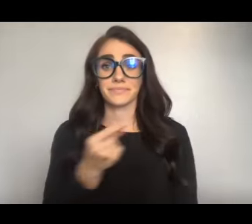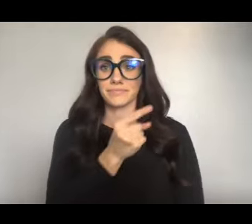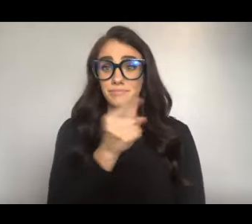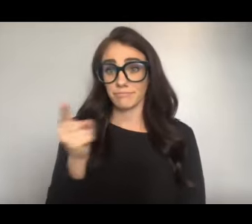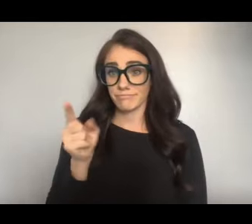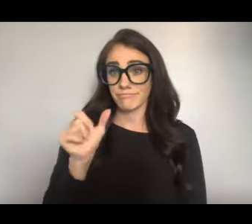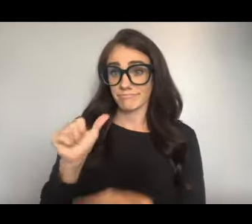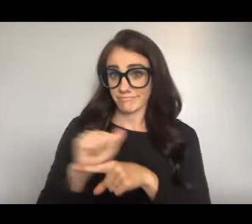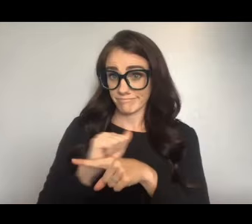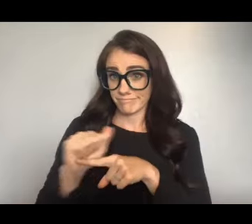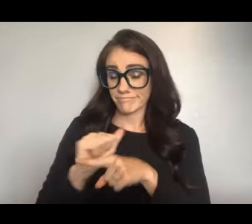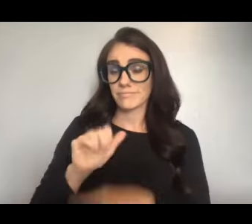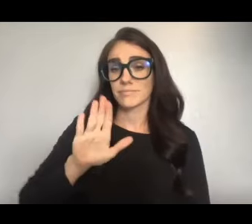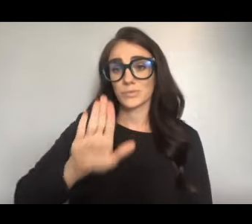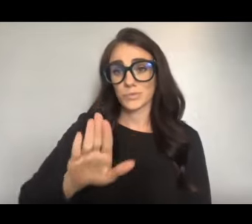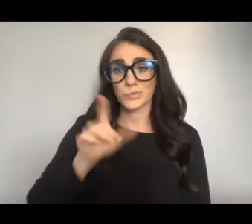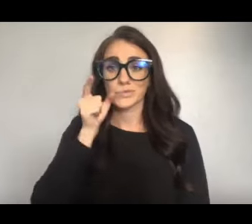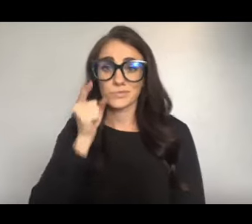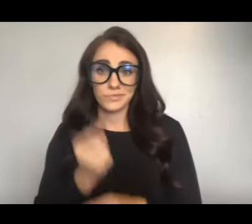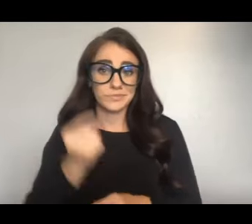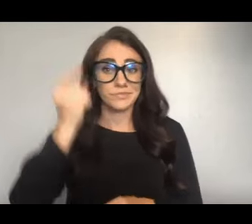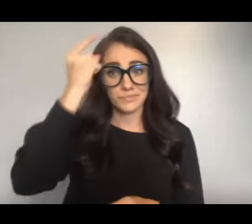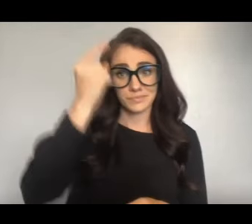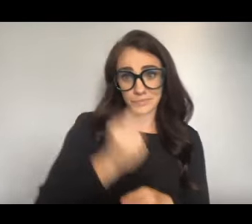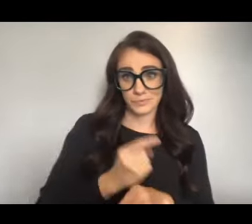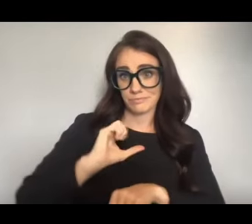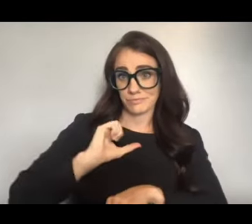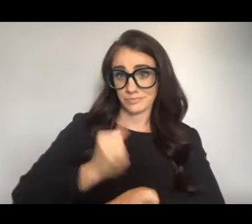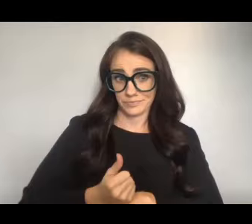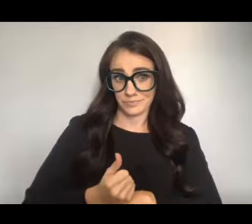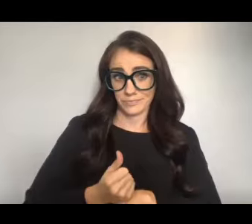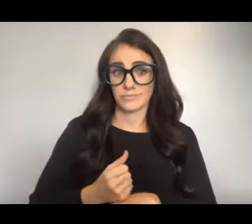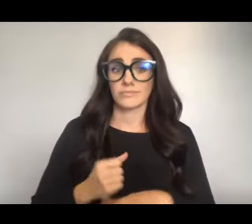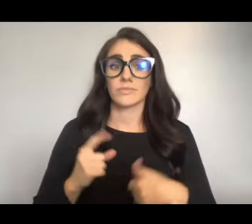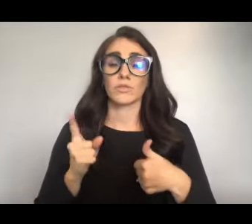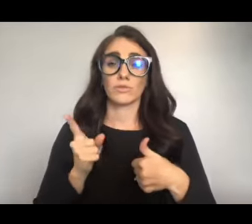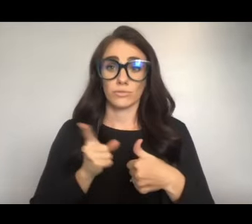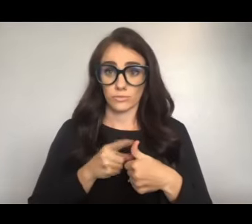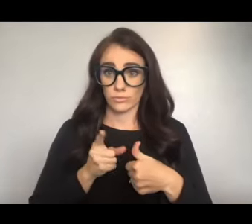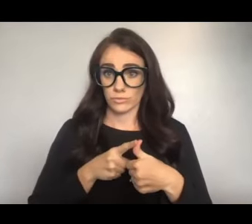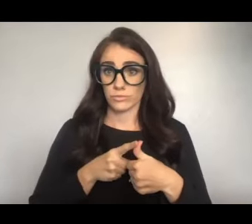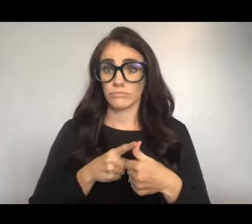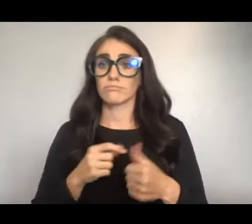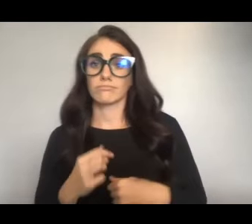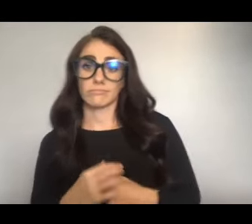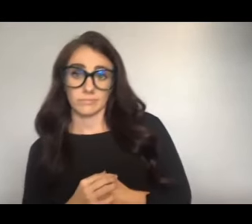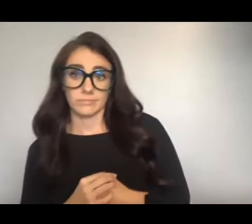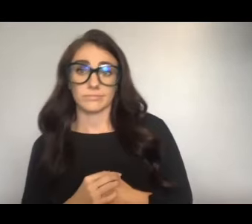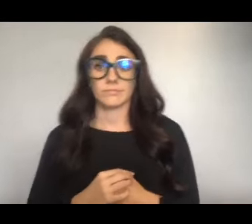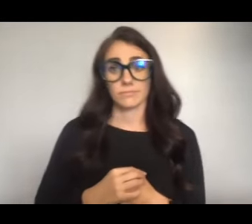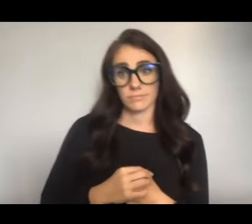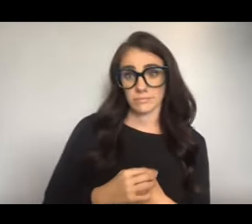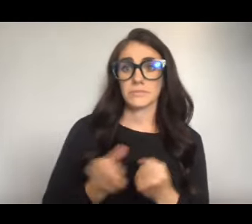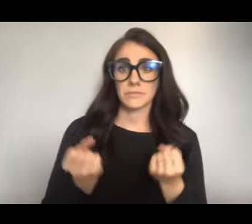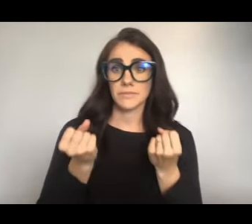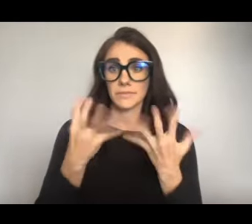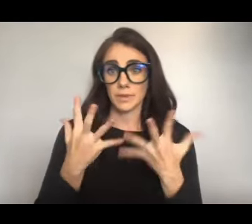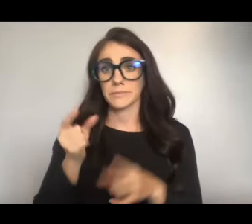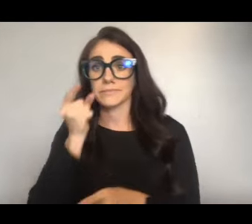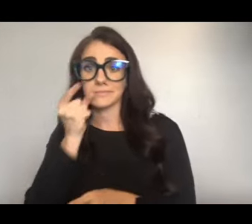So now you all can start to practice your describing your sisters and brothers. So first, you're going to use contrastive